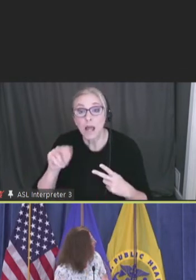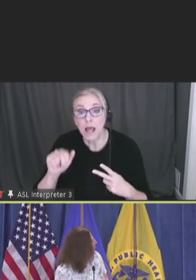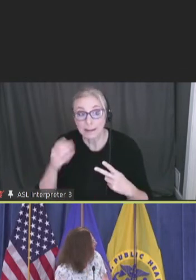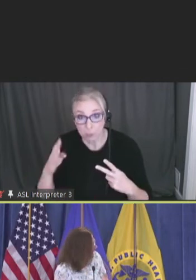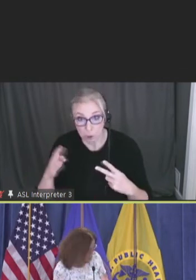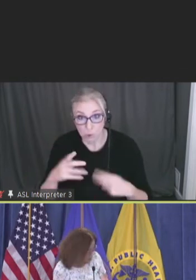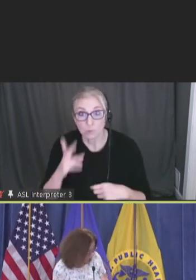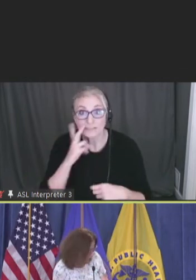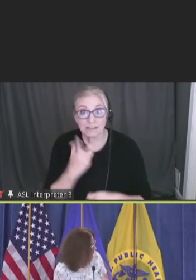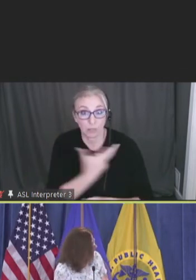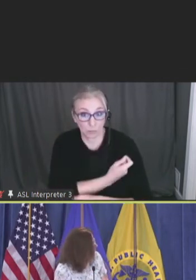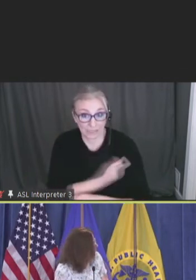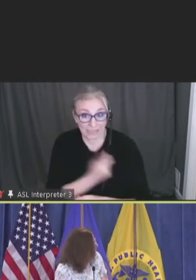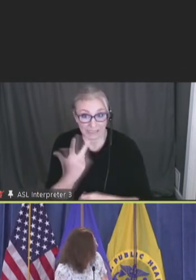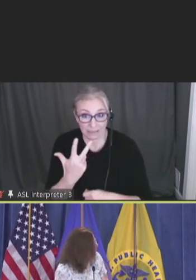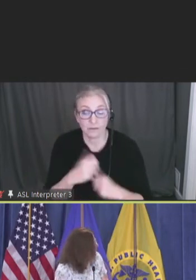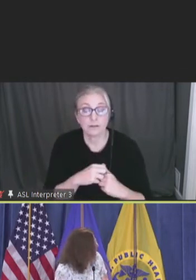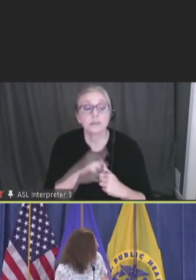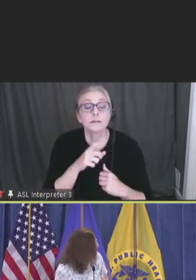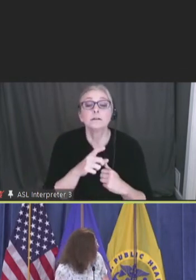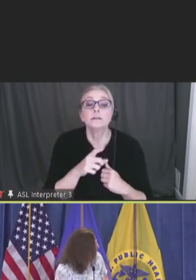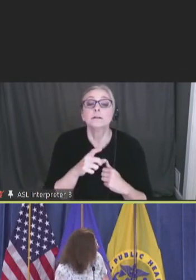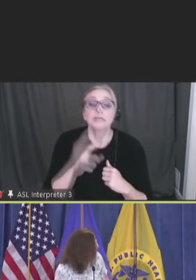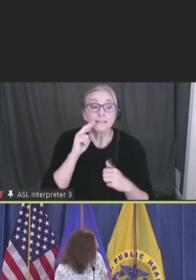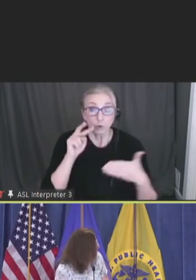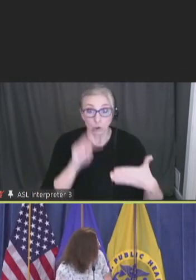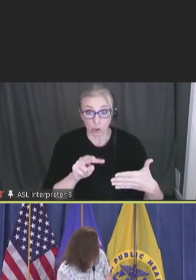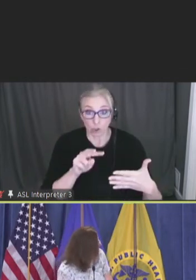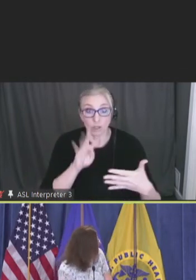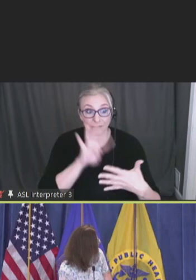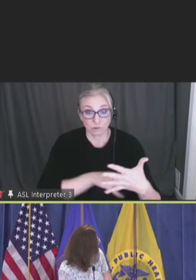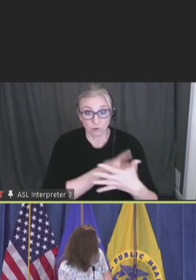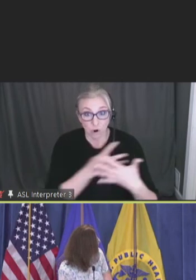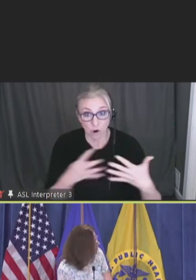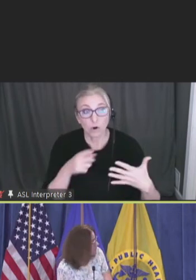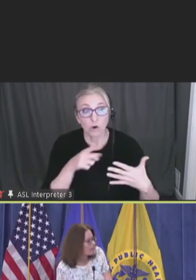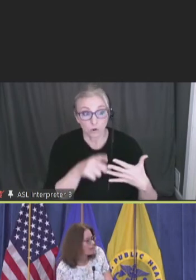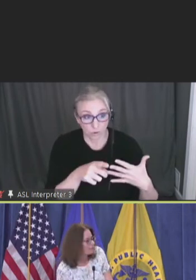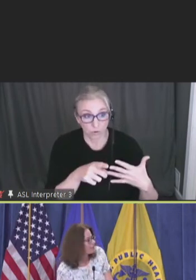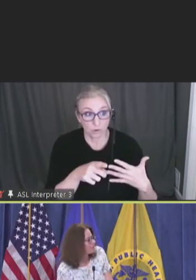And generally, what you can see if you look at the bottom, it was, as we saw from many